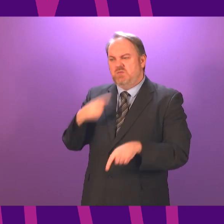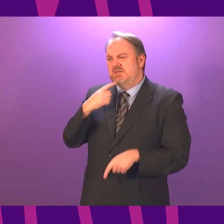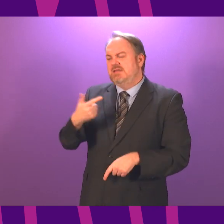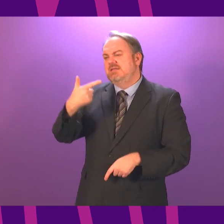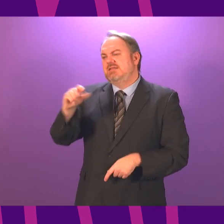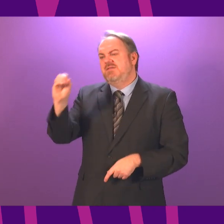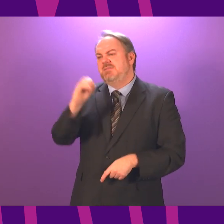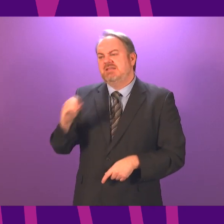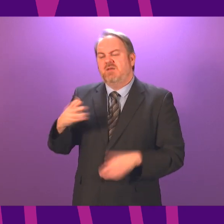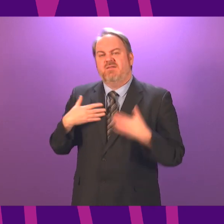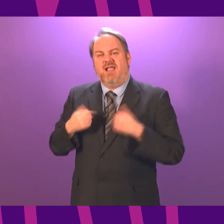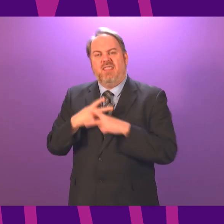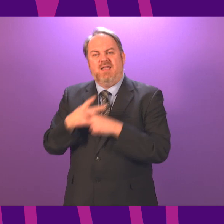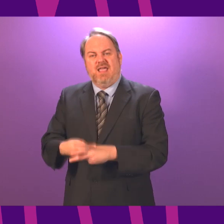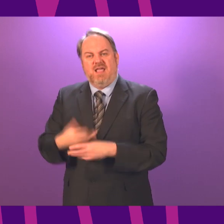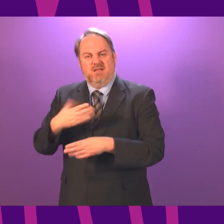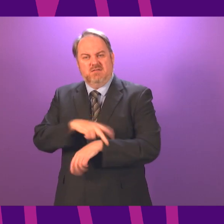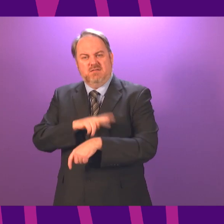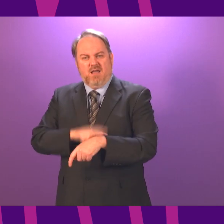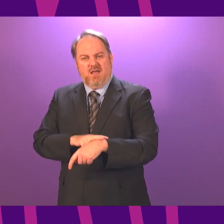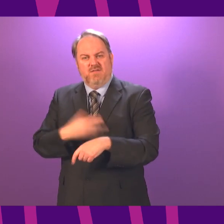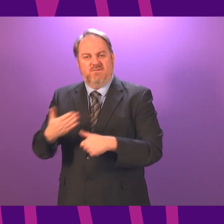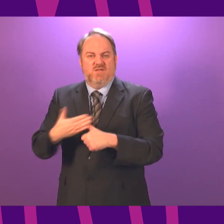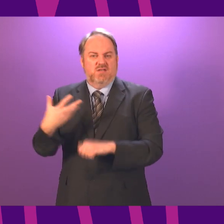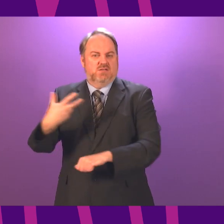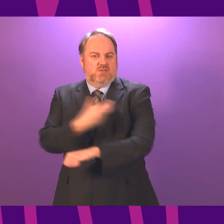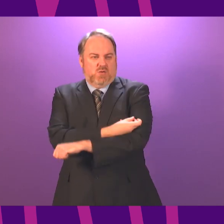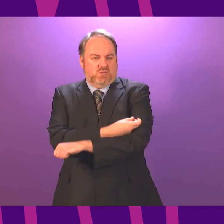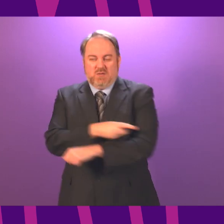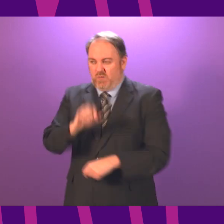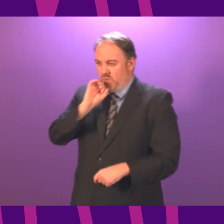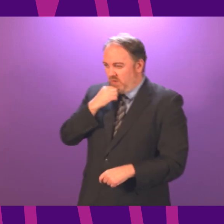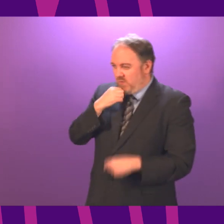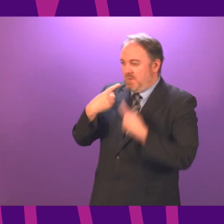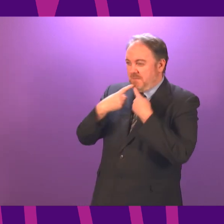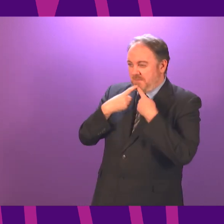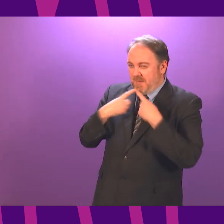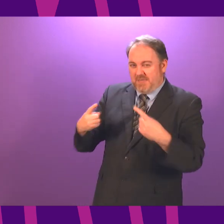healthcare workers had received their first dose. Will she commit to publishing staff figures